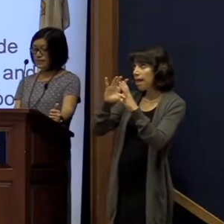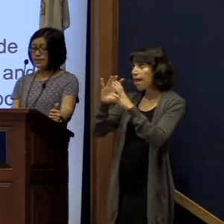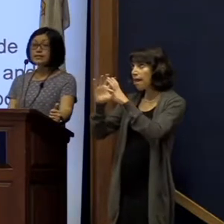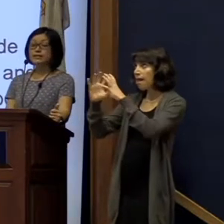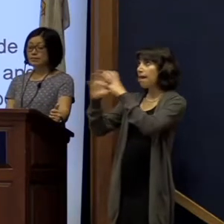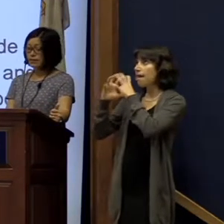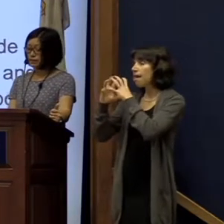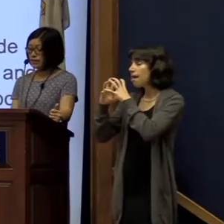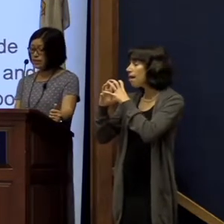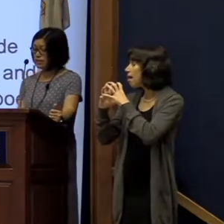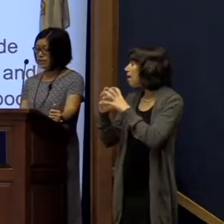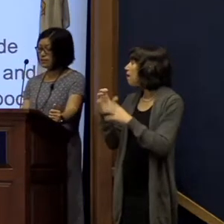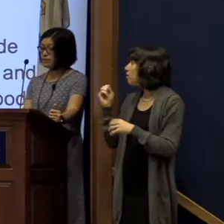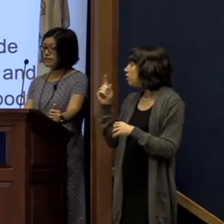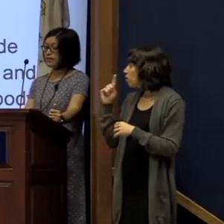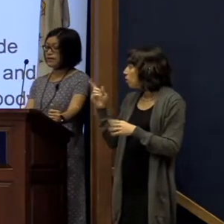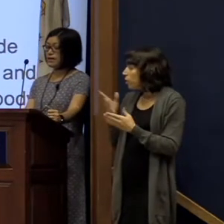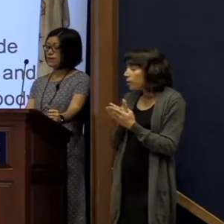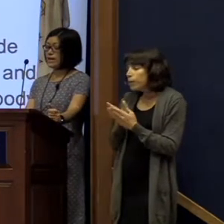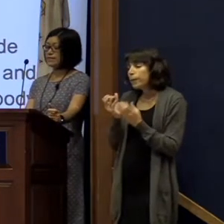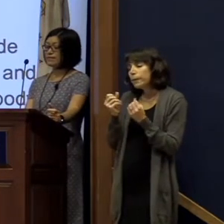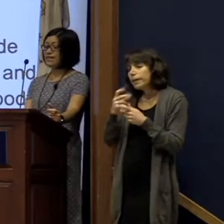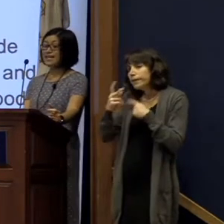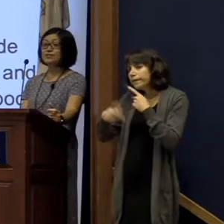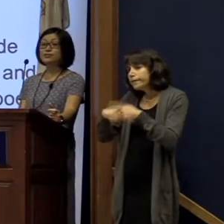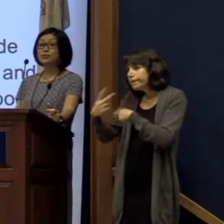some iterations included figuring out what kinds of lights to use